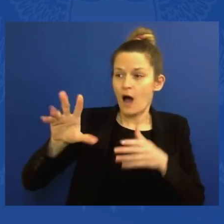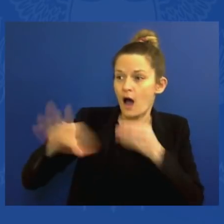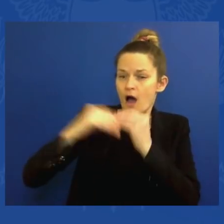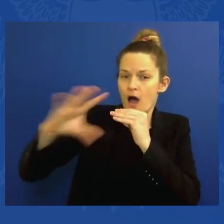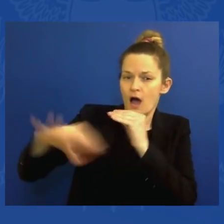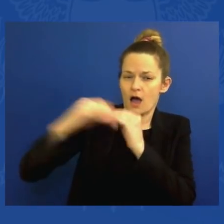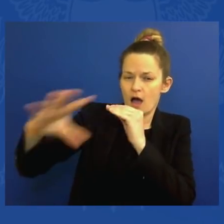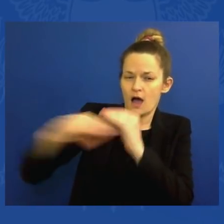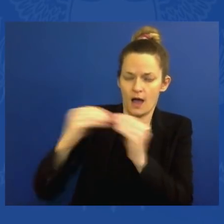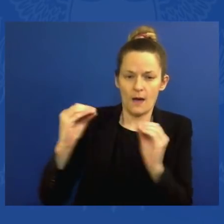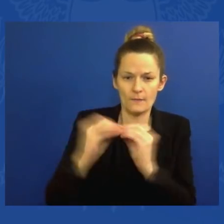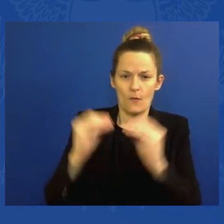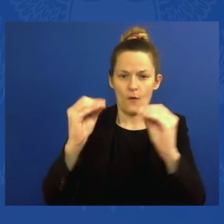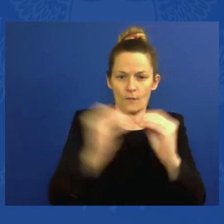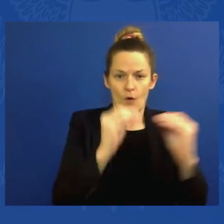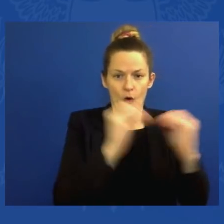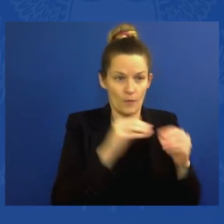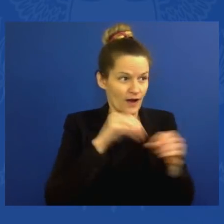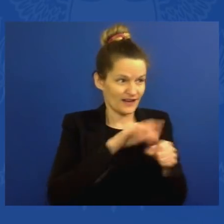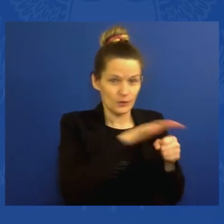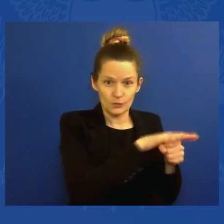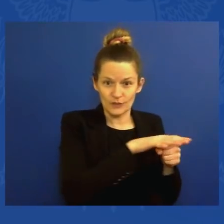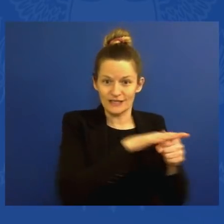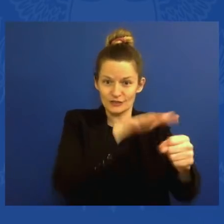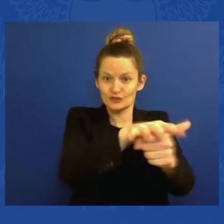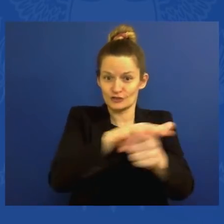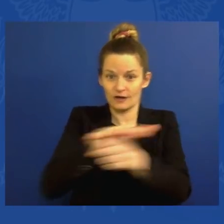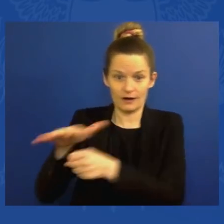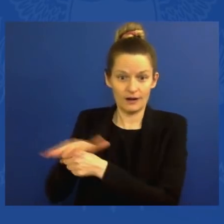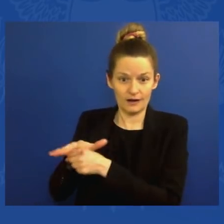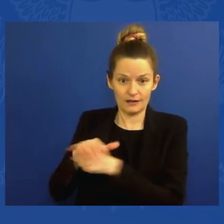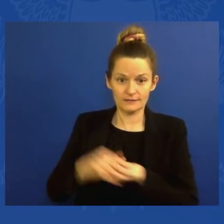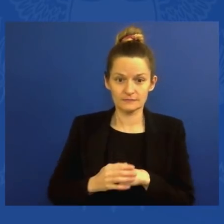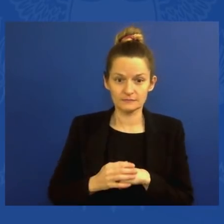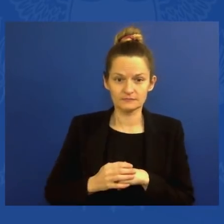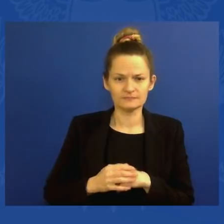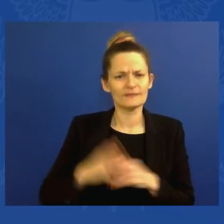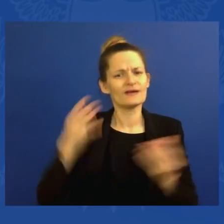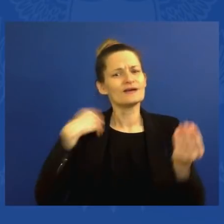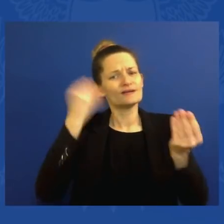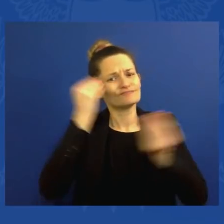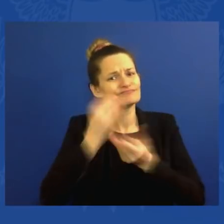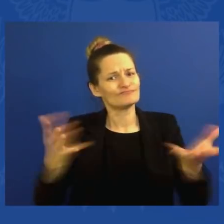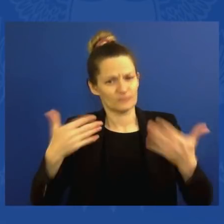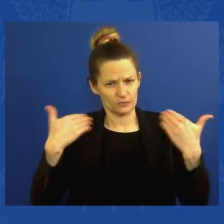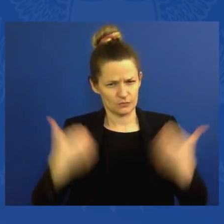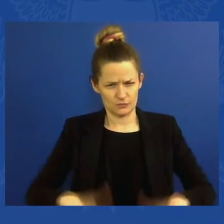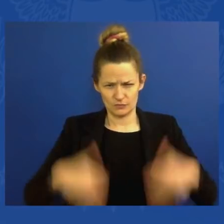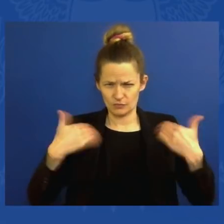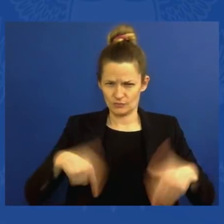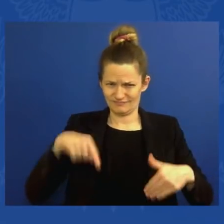Folks, a new era for manufacturing is now taking shape in America. Think about what we've experienced